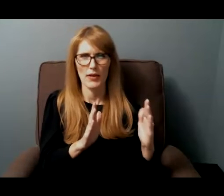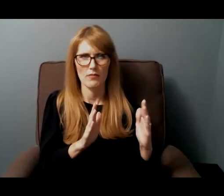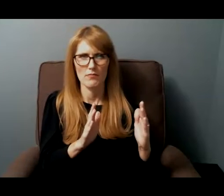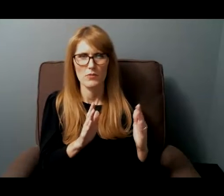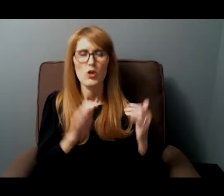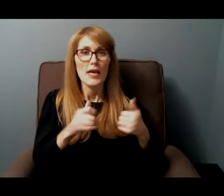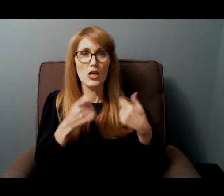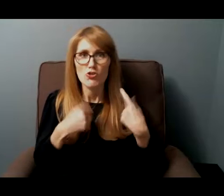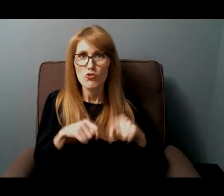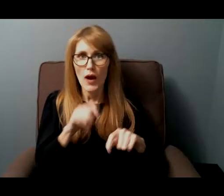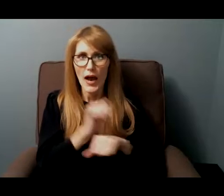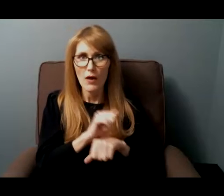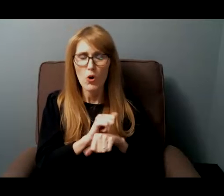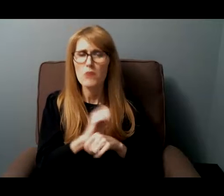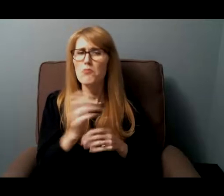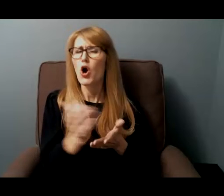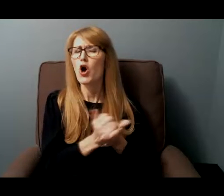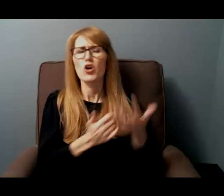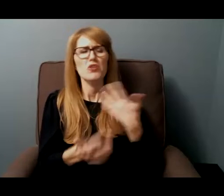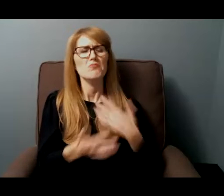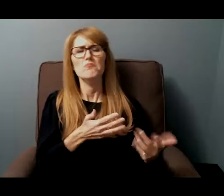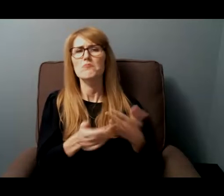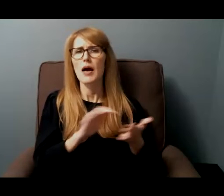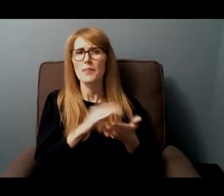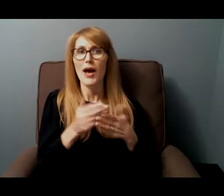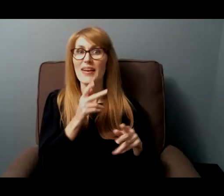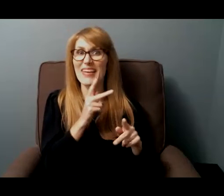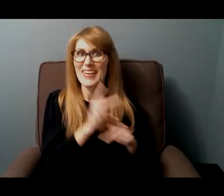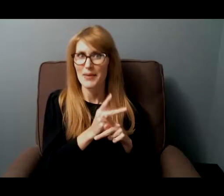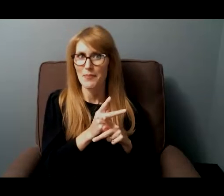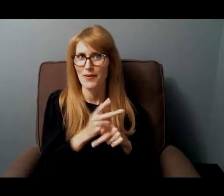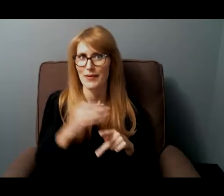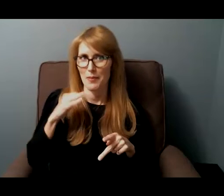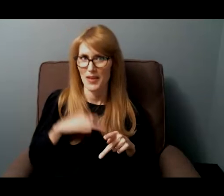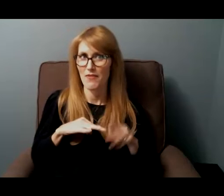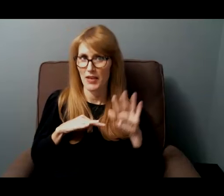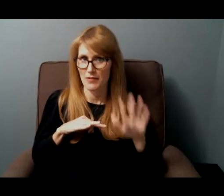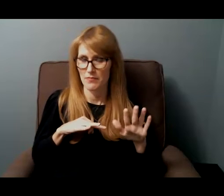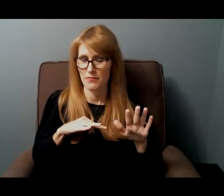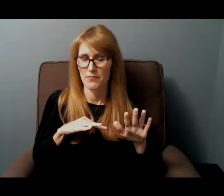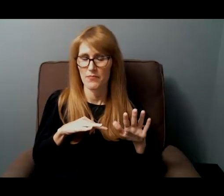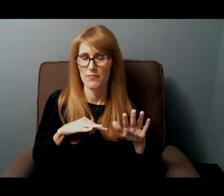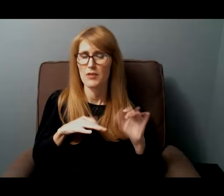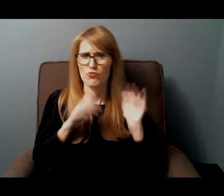keep the benefit. It's a great phase. The Trial Work Period comes to an end when the person has